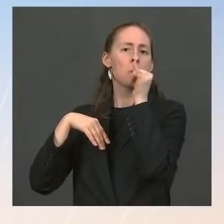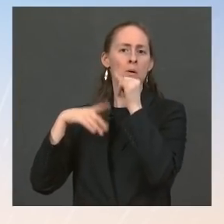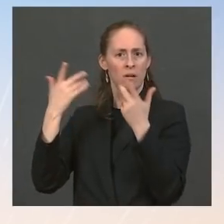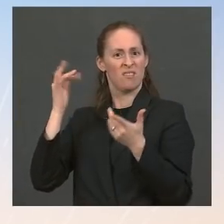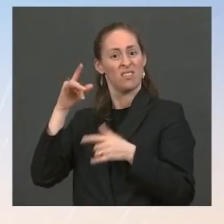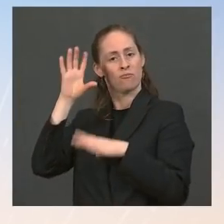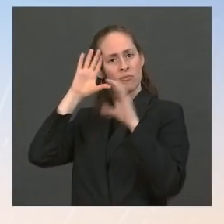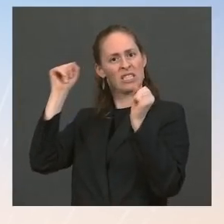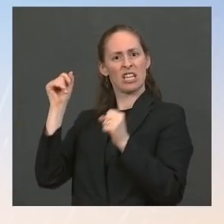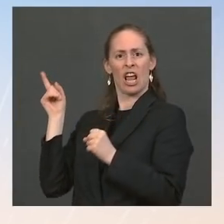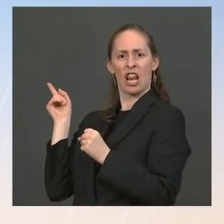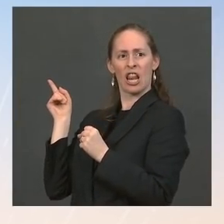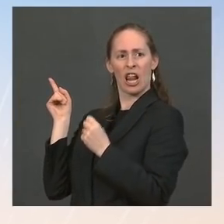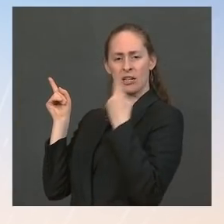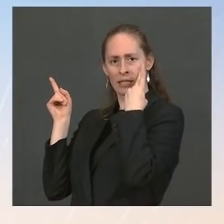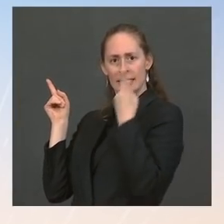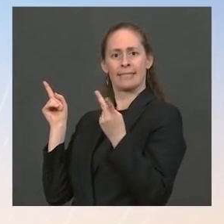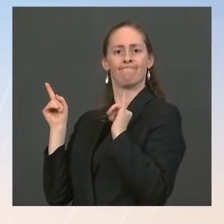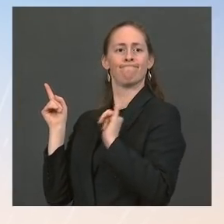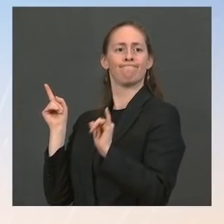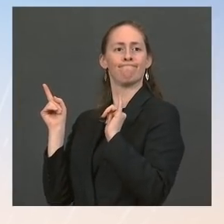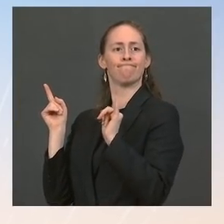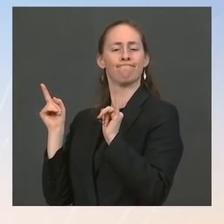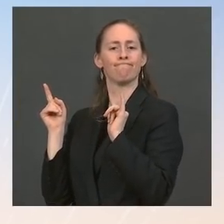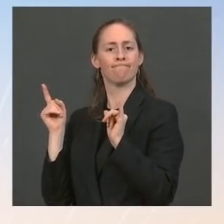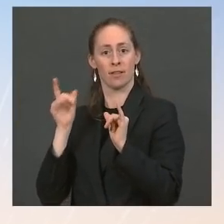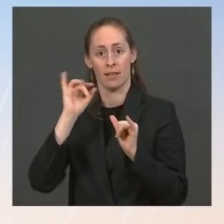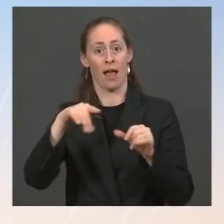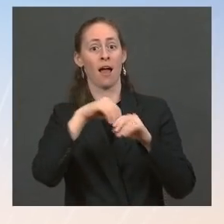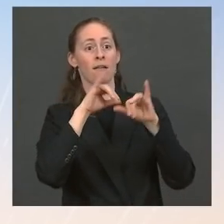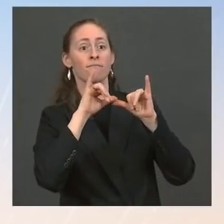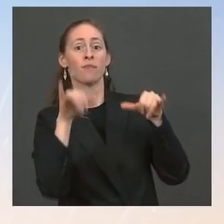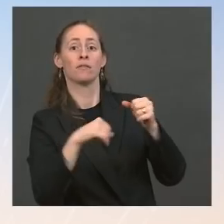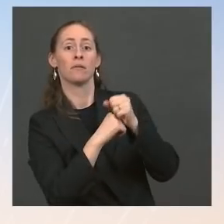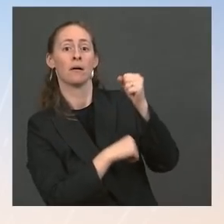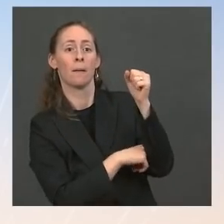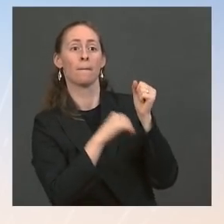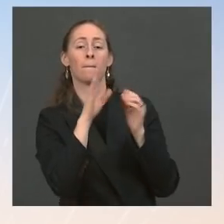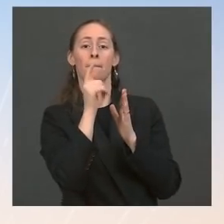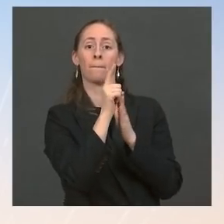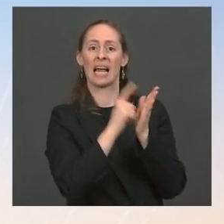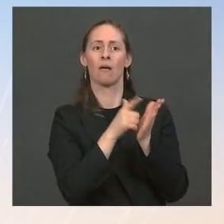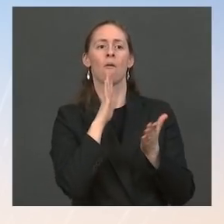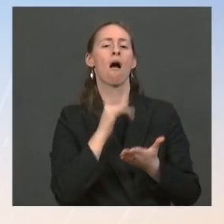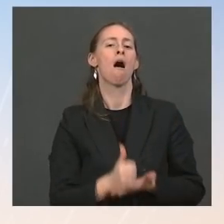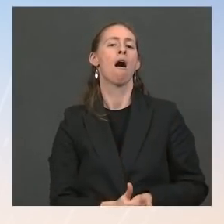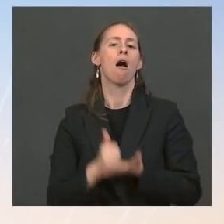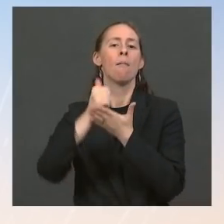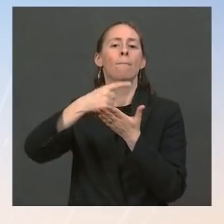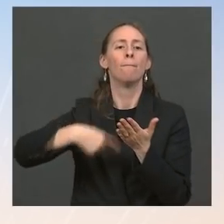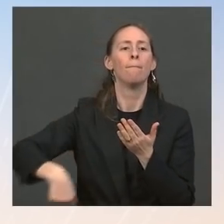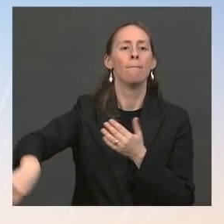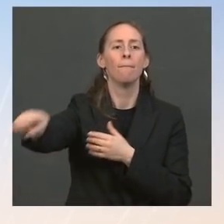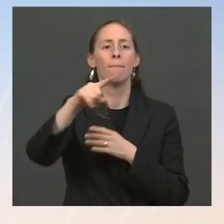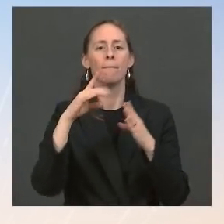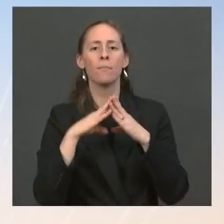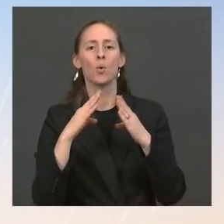how this infrastructure bill can help communities, help people who are taking their kids to school, help people who are holding their breath as they're going across bridges